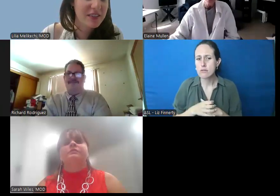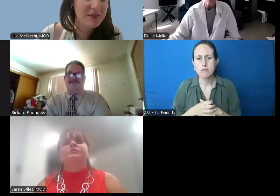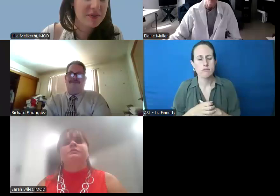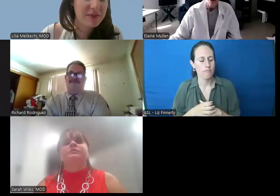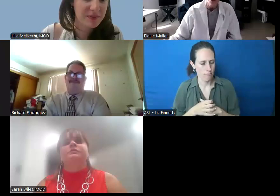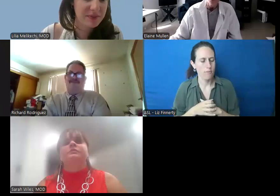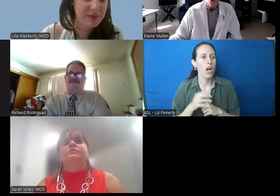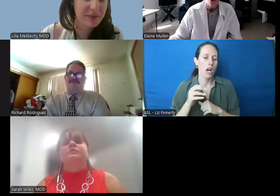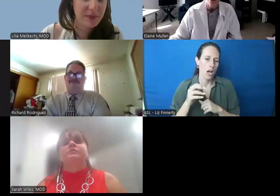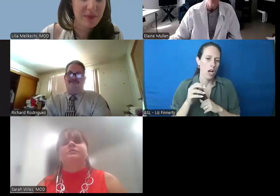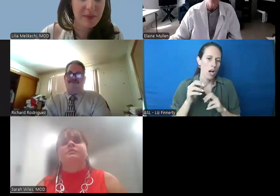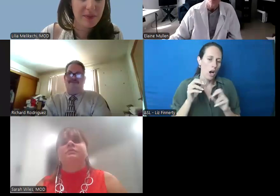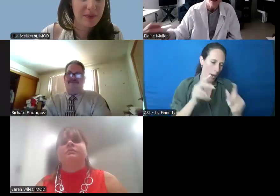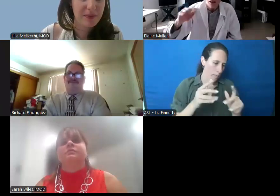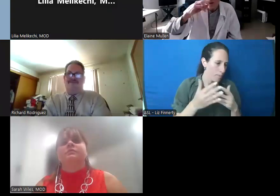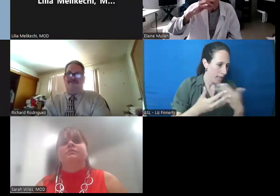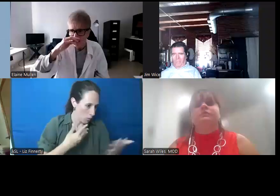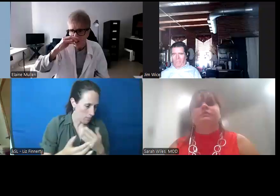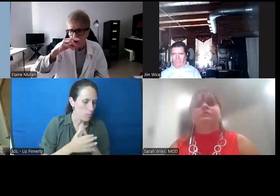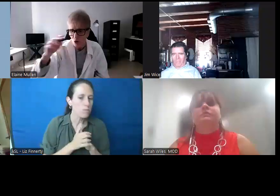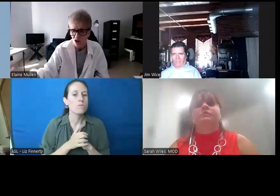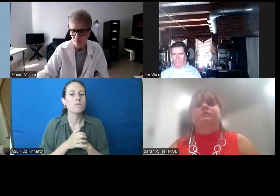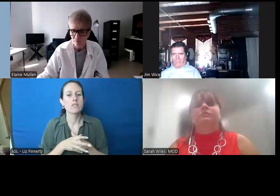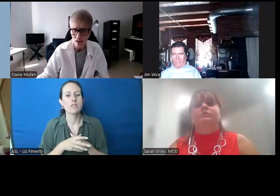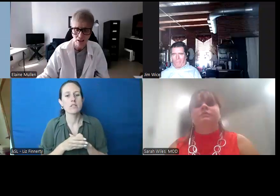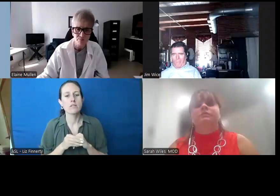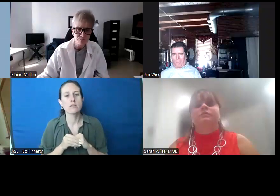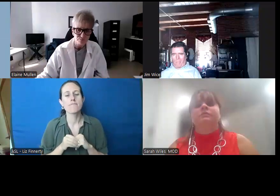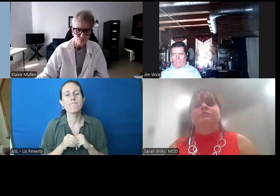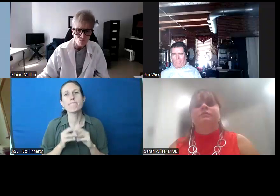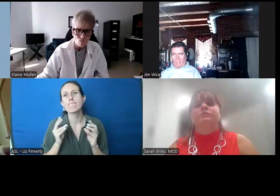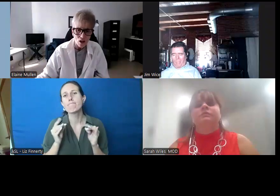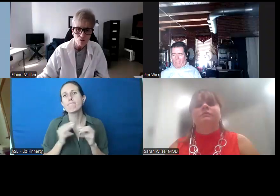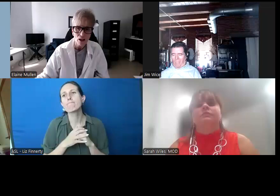Lilia: It's good, thank you. Elaine: Yes